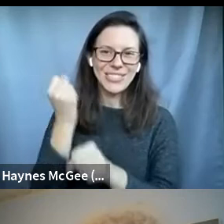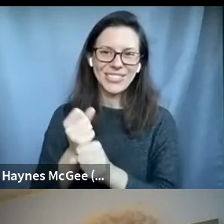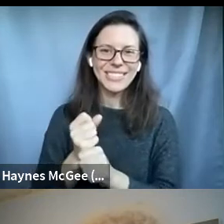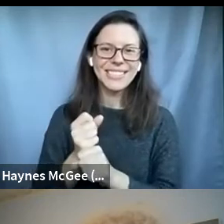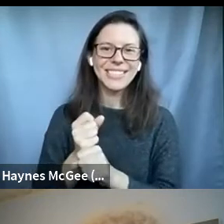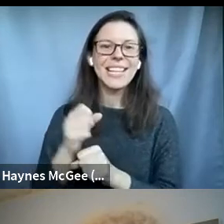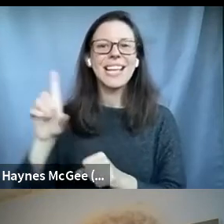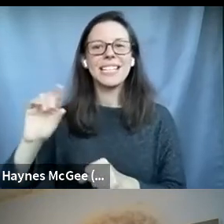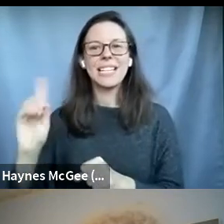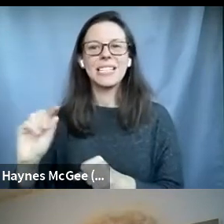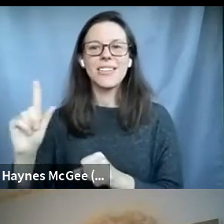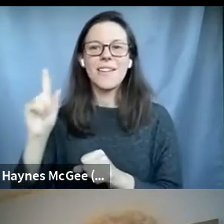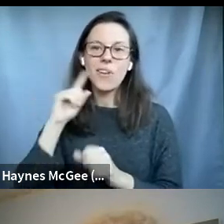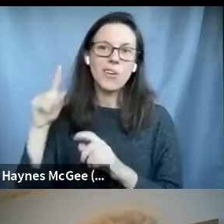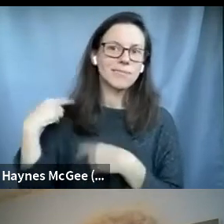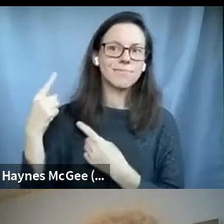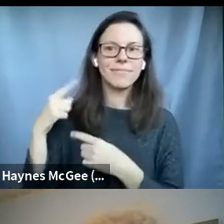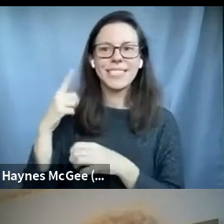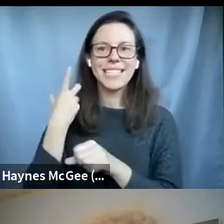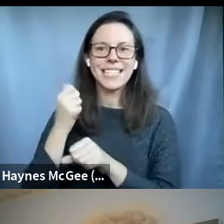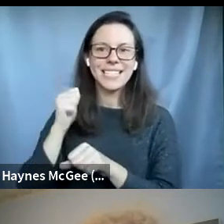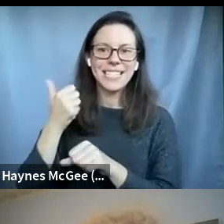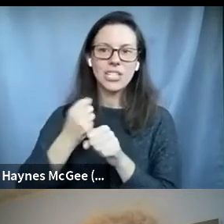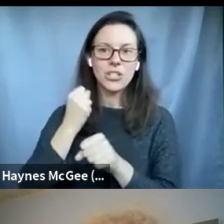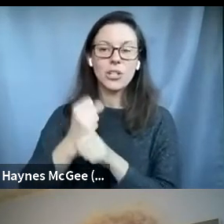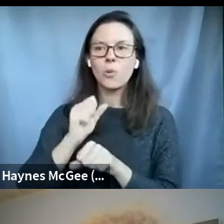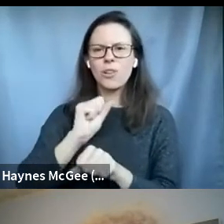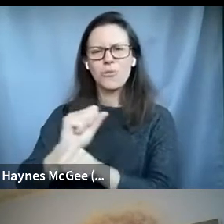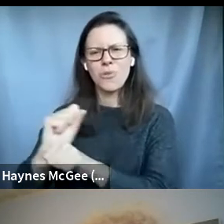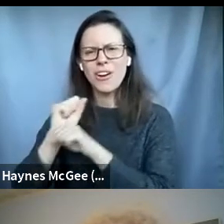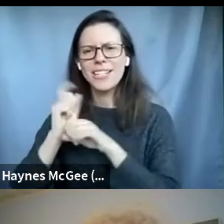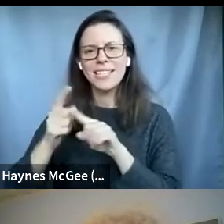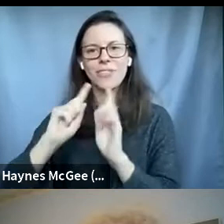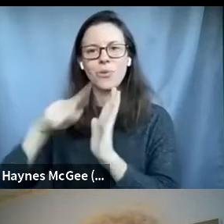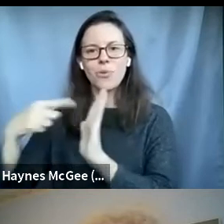We've worked together in many capacities, particularly Unique and I have been poetry